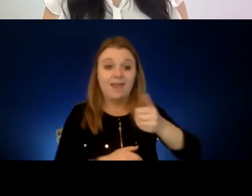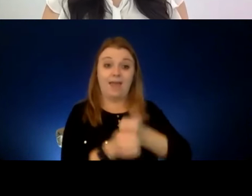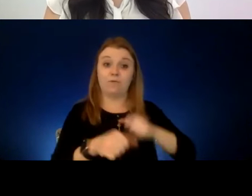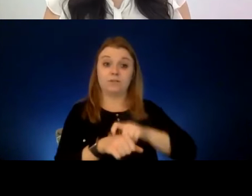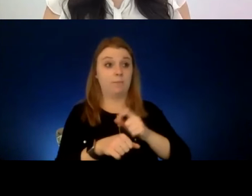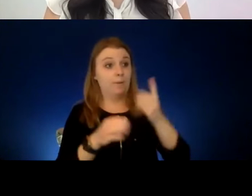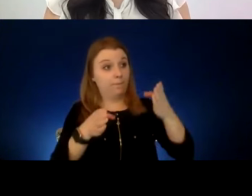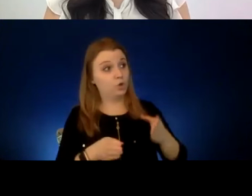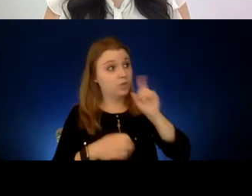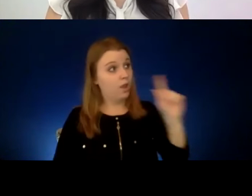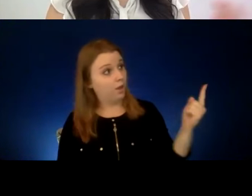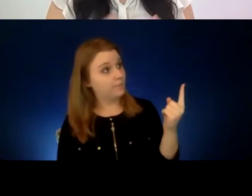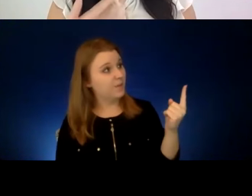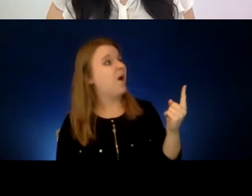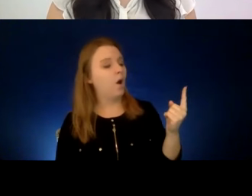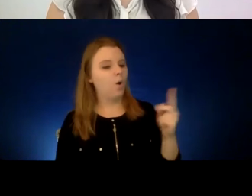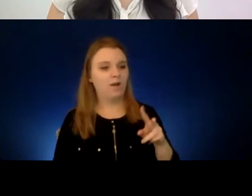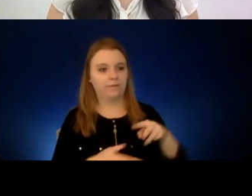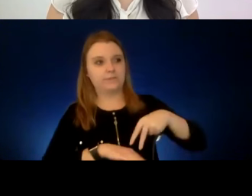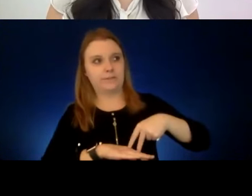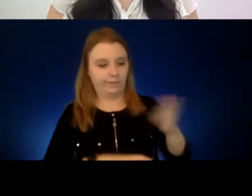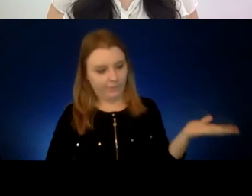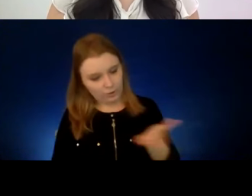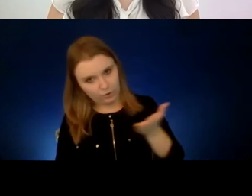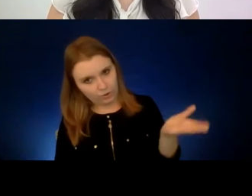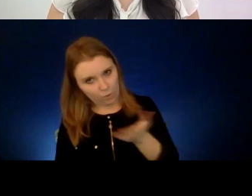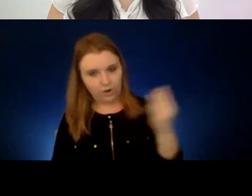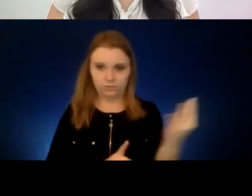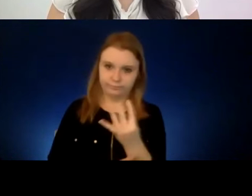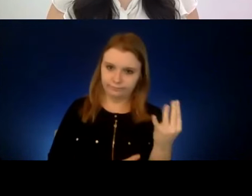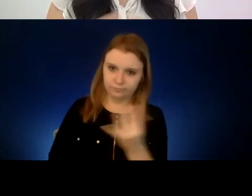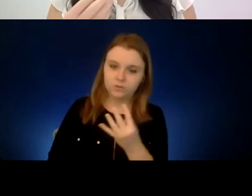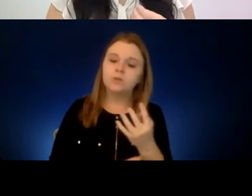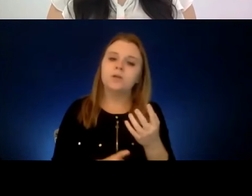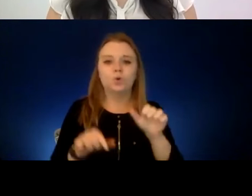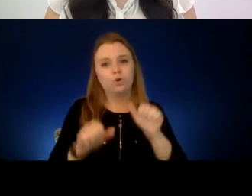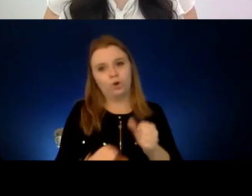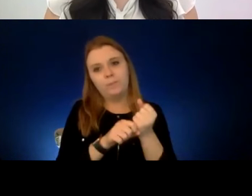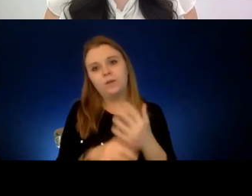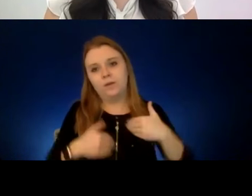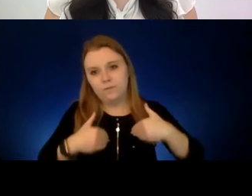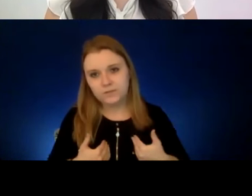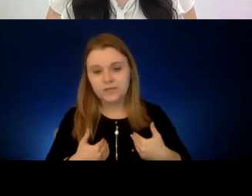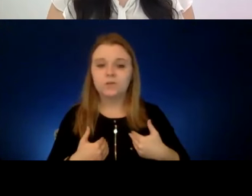and would like to get to their own seat, and then that could be very fatiguing for them as well. So instead of flashing the lights at five minutes,